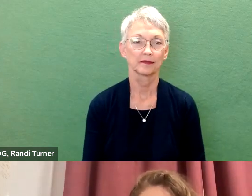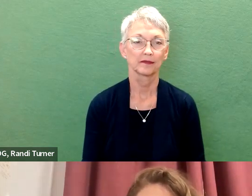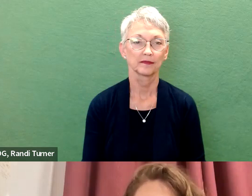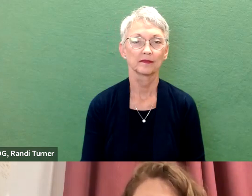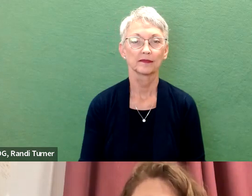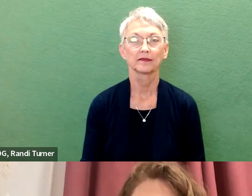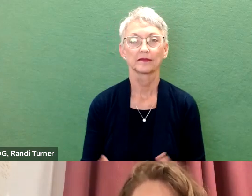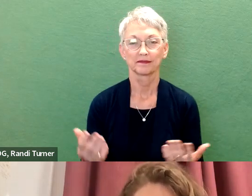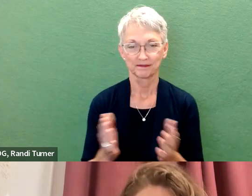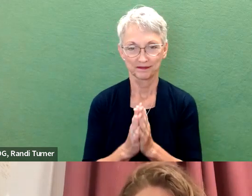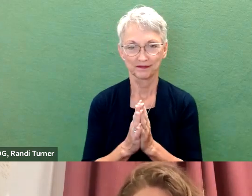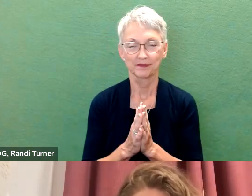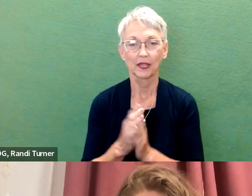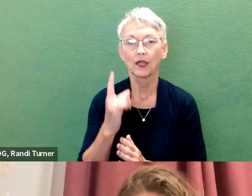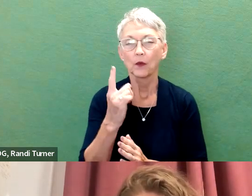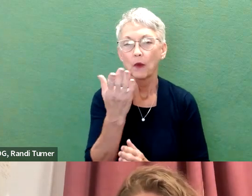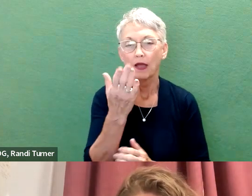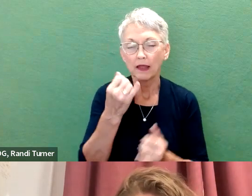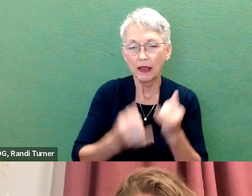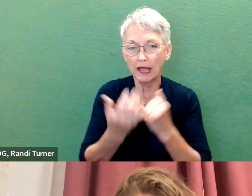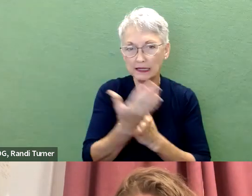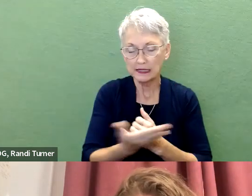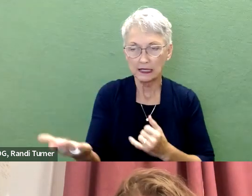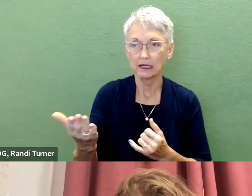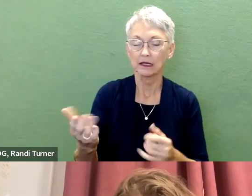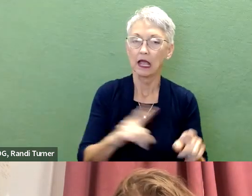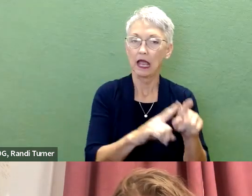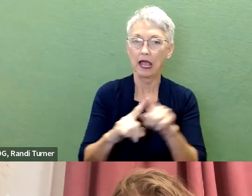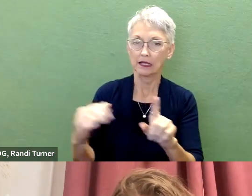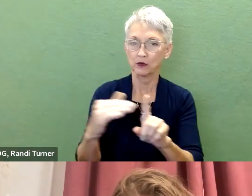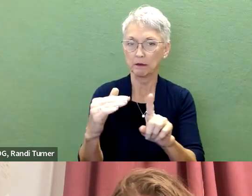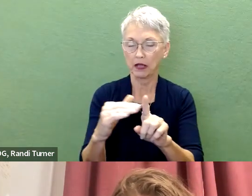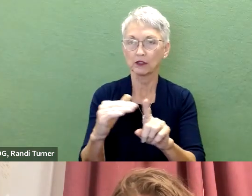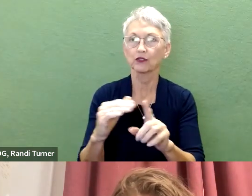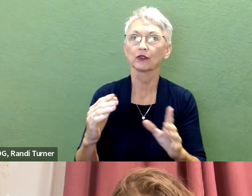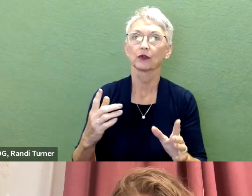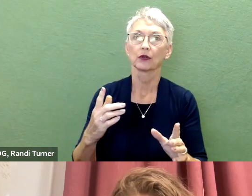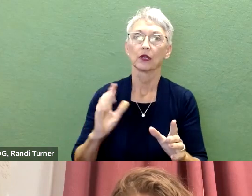community. We provide a lot of out reach to people and with your help, we're hoping we can